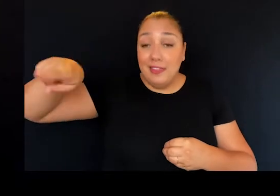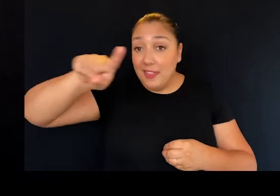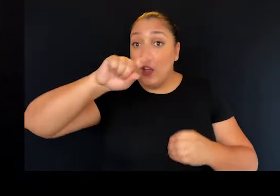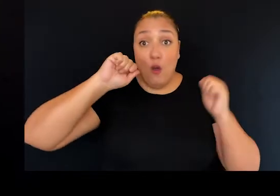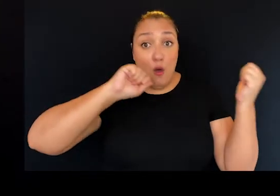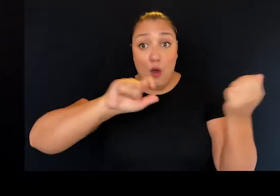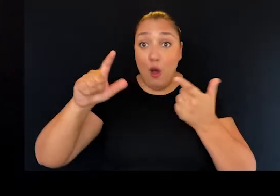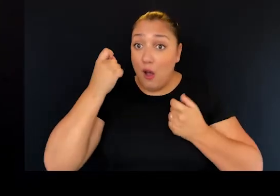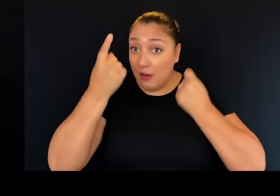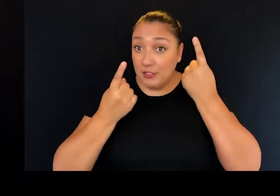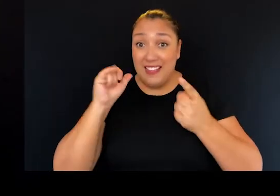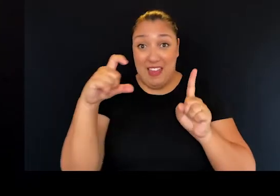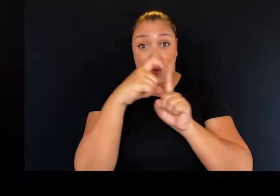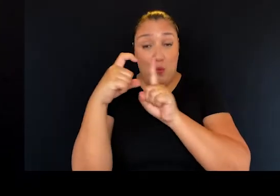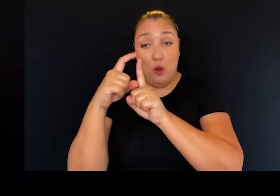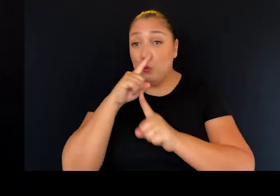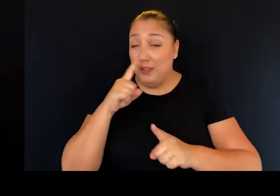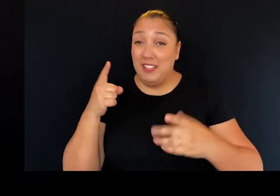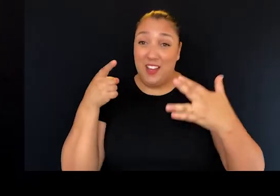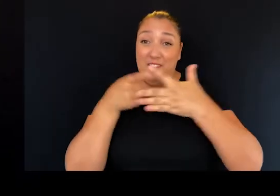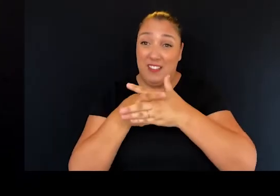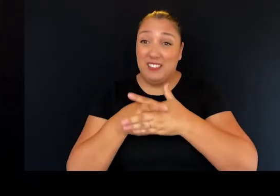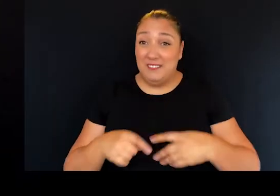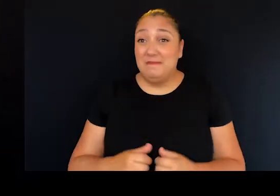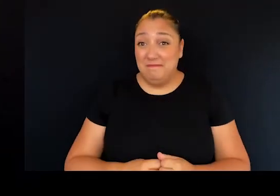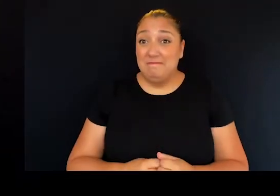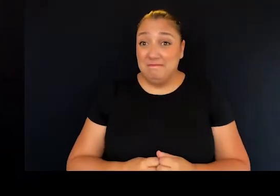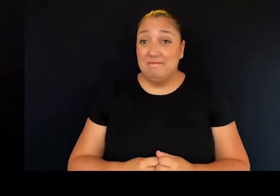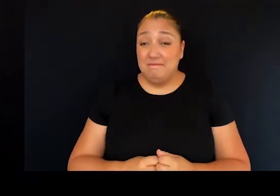And that's the way that we're going to start